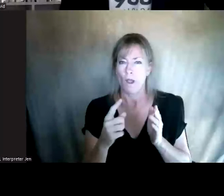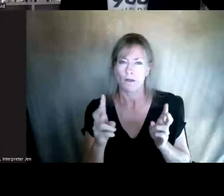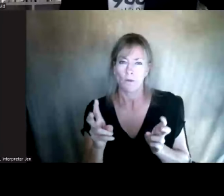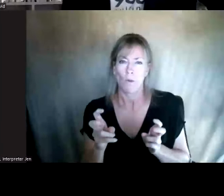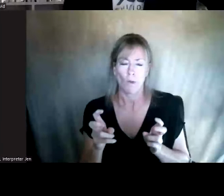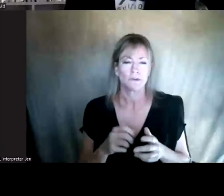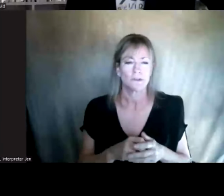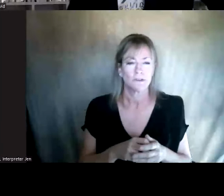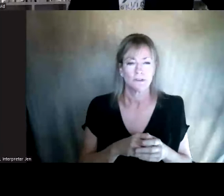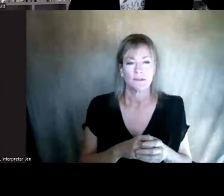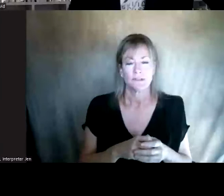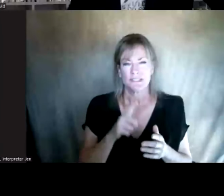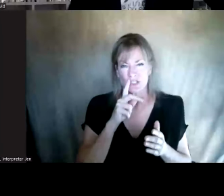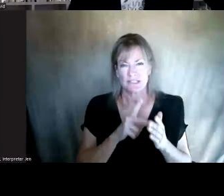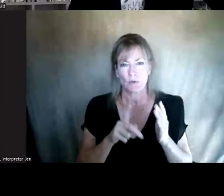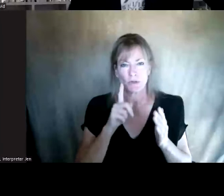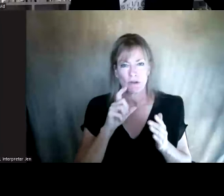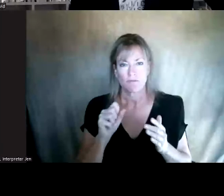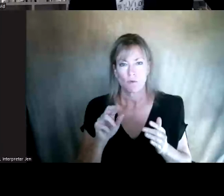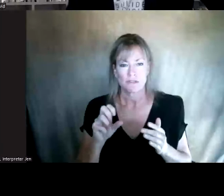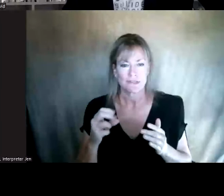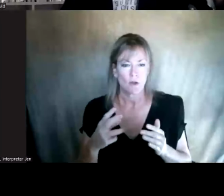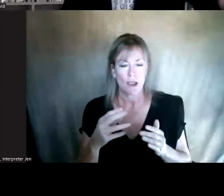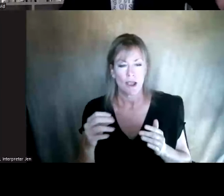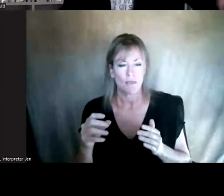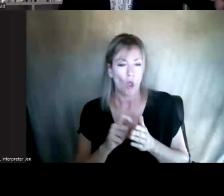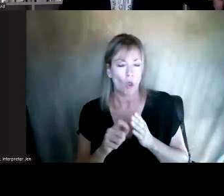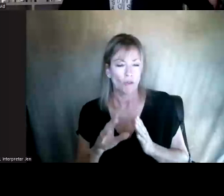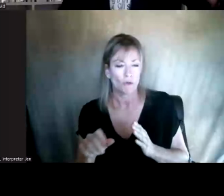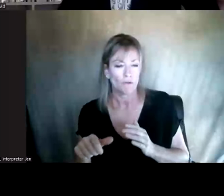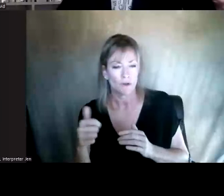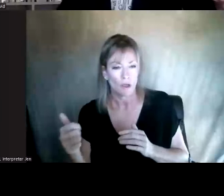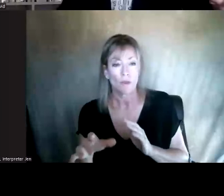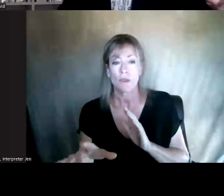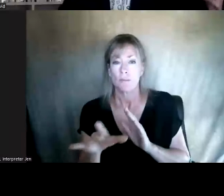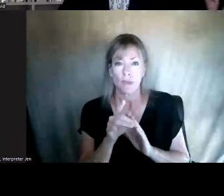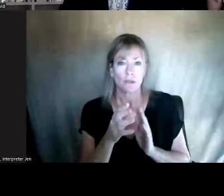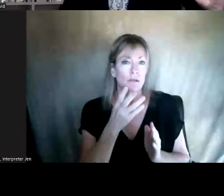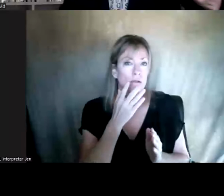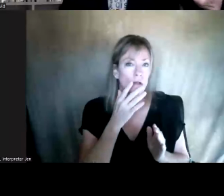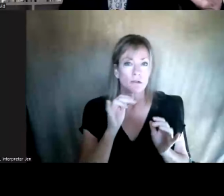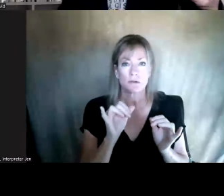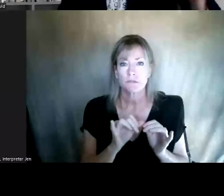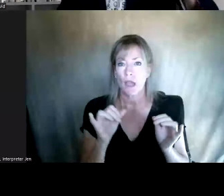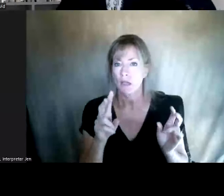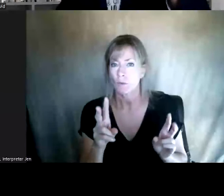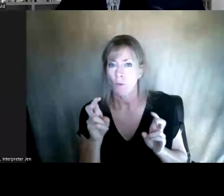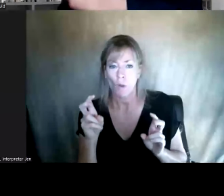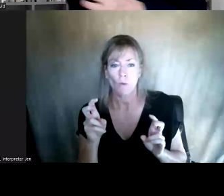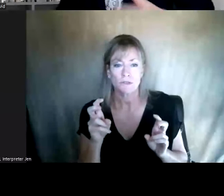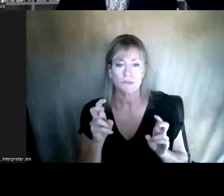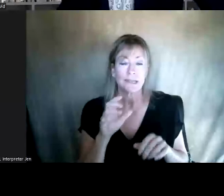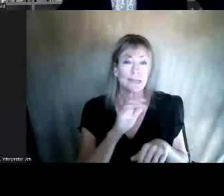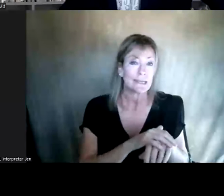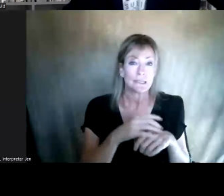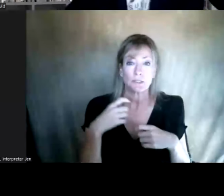PICK THE COLOR, SIZE, THE QUOTE, ENGLISH OR SPANISH AND YOU ARE